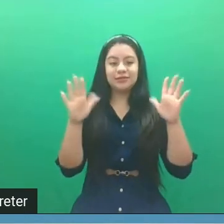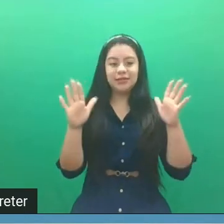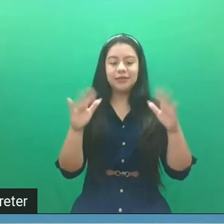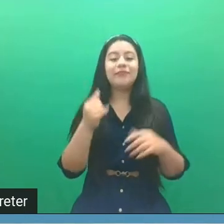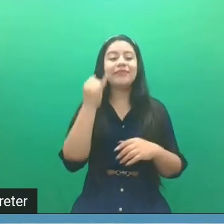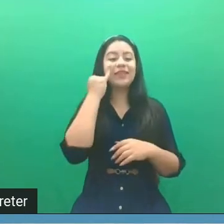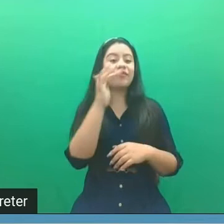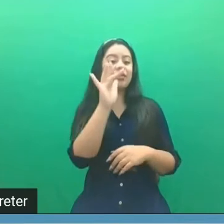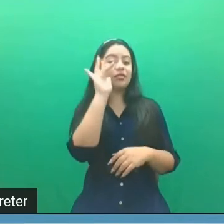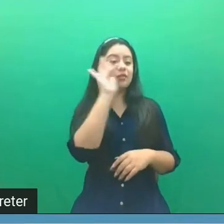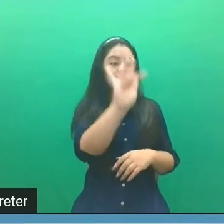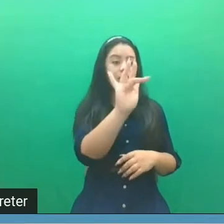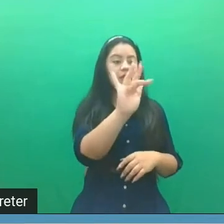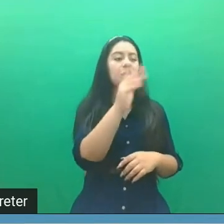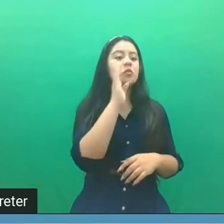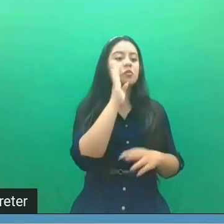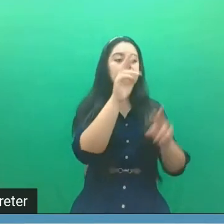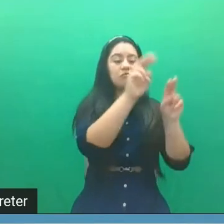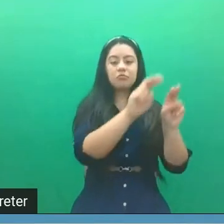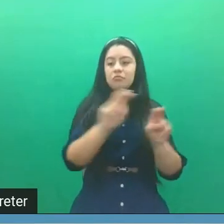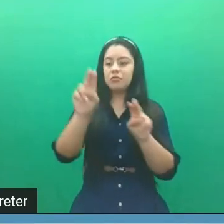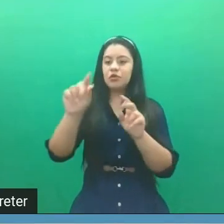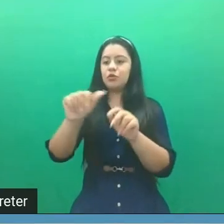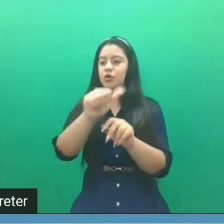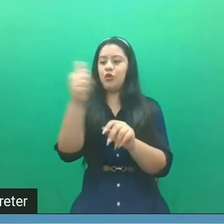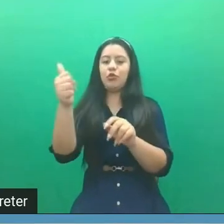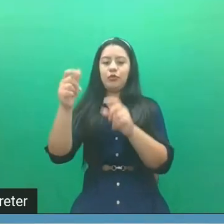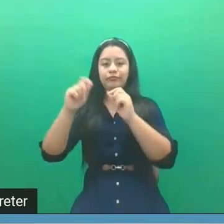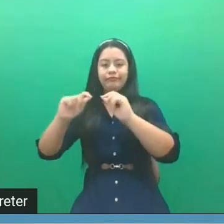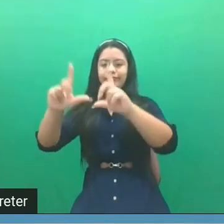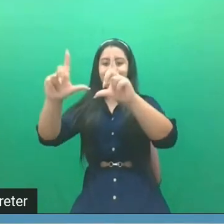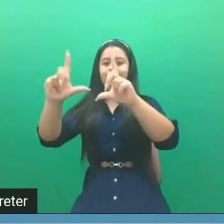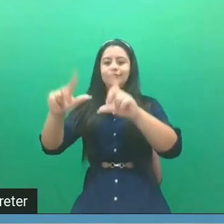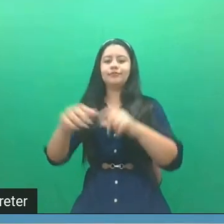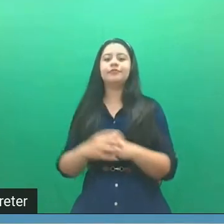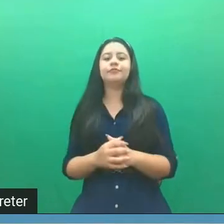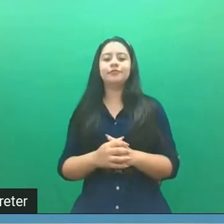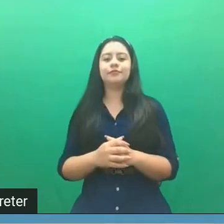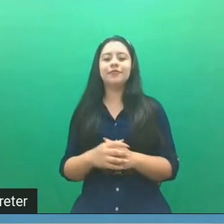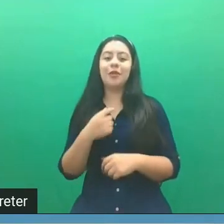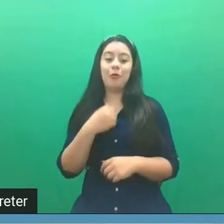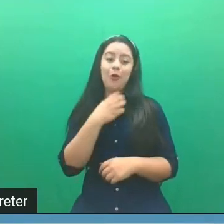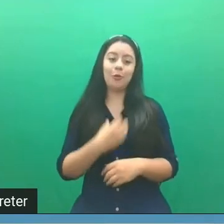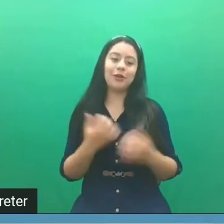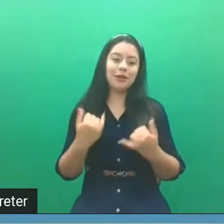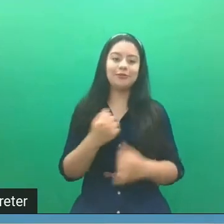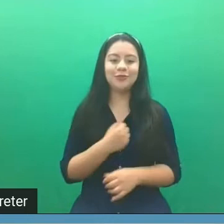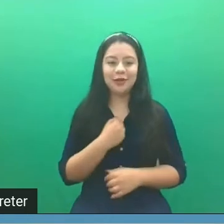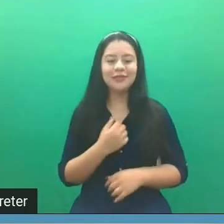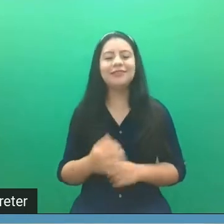and it goes to a page that has the proper lunch menu. Apparently iIm hungry given the example, but